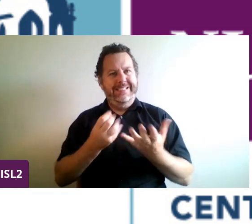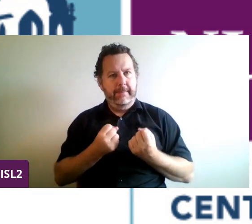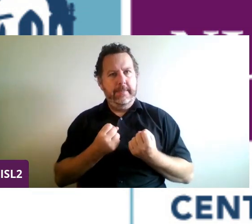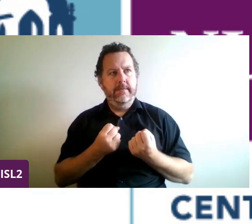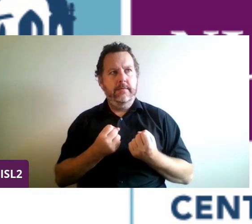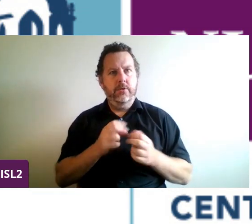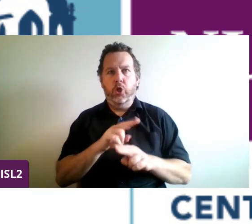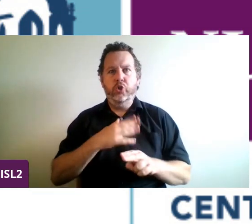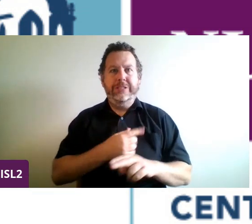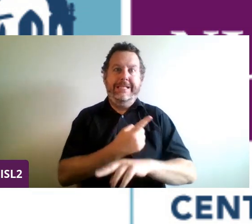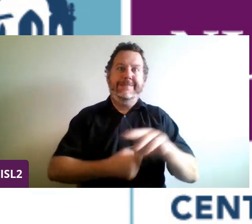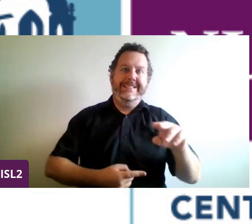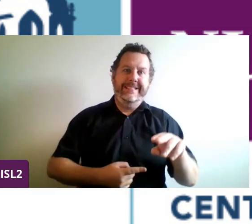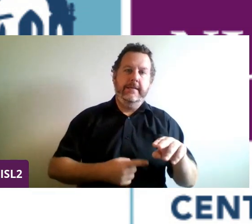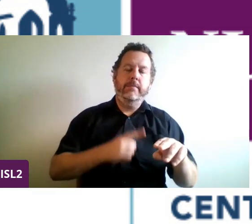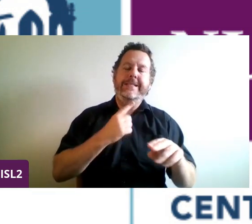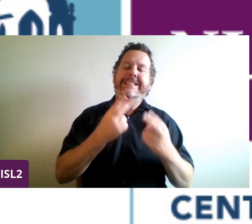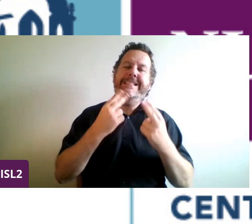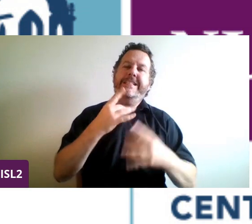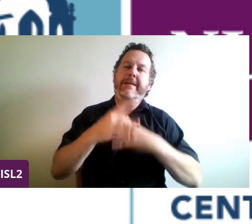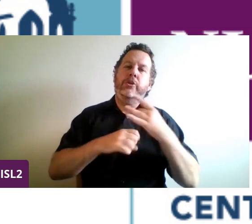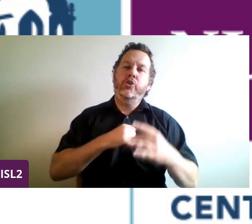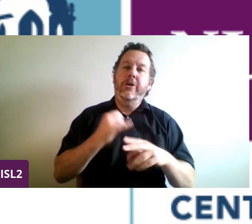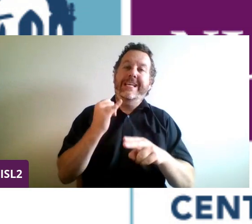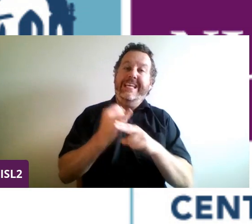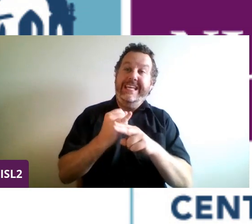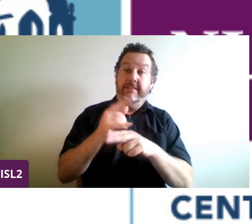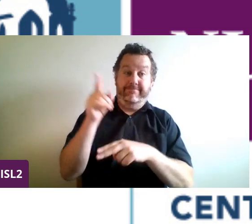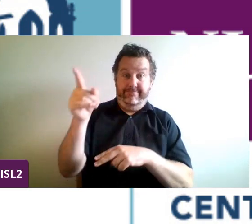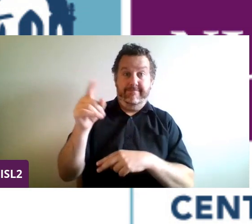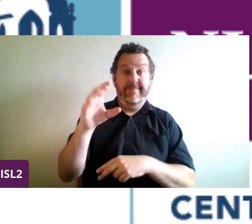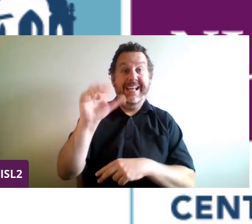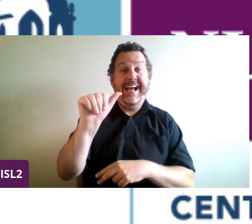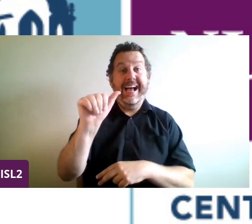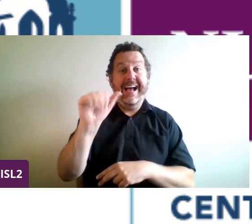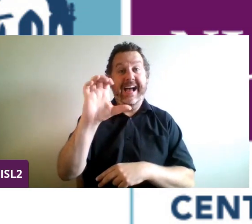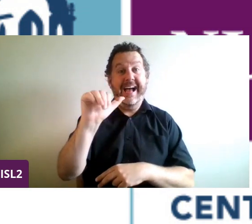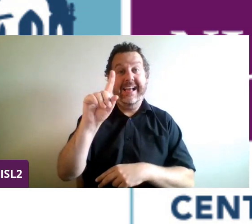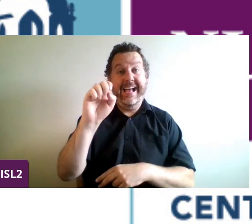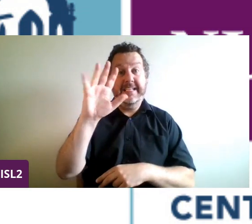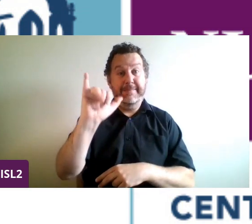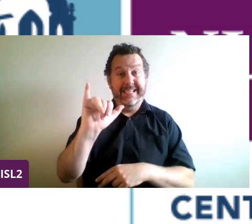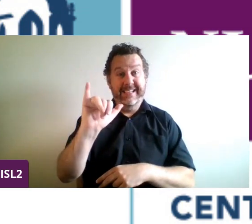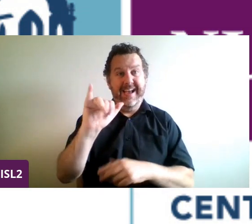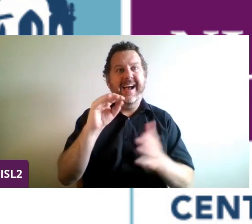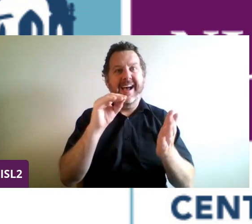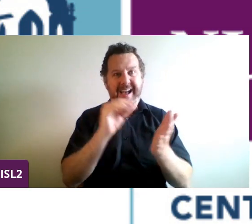but we need to be ensuring that within the Academy there is a designation of people who are writing,